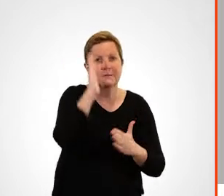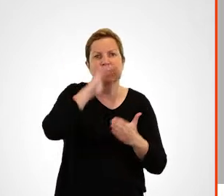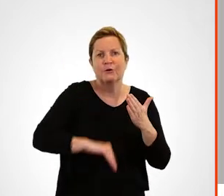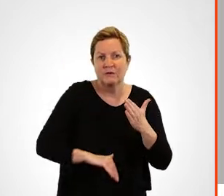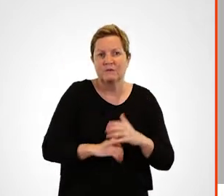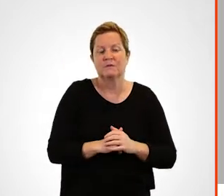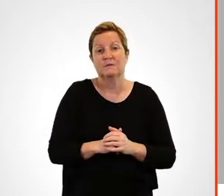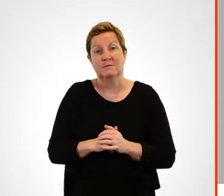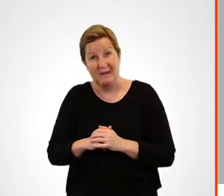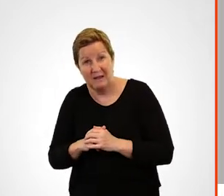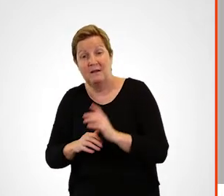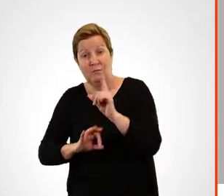whether it's through additional vision,